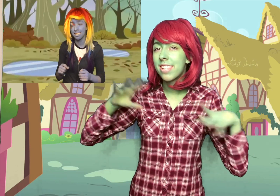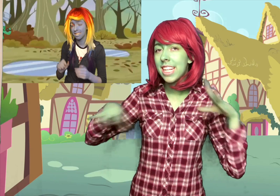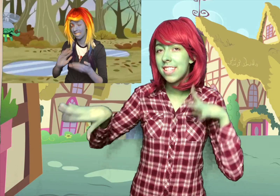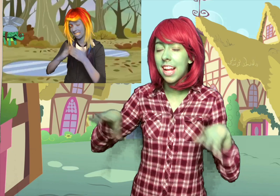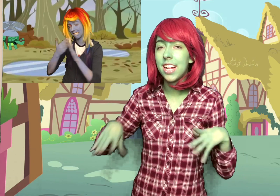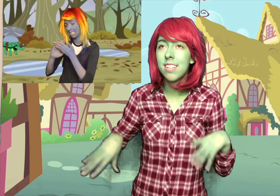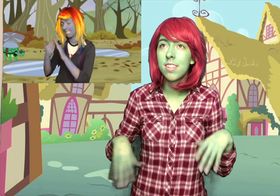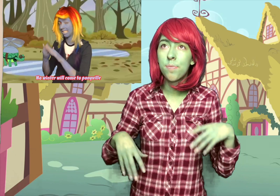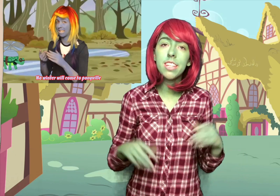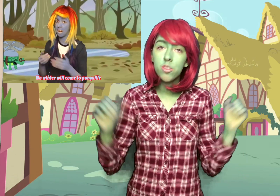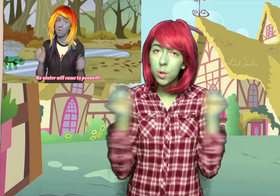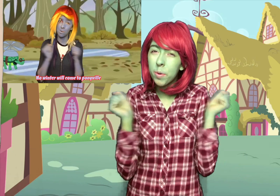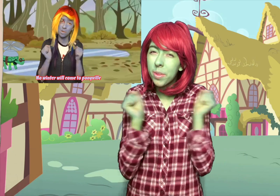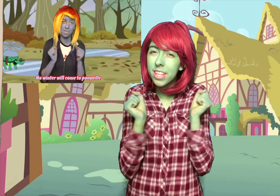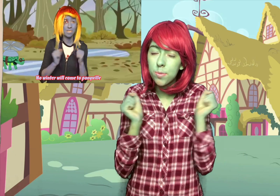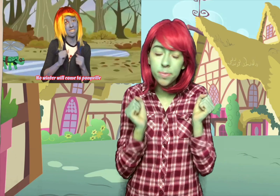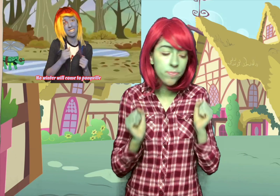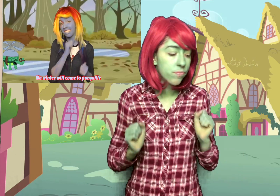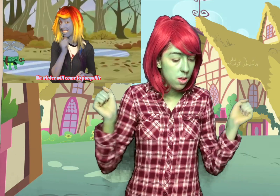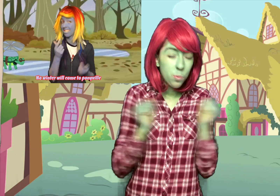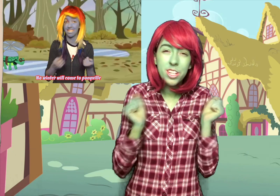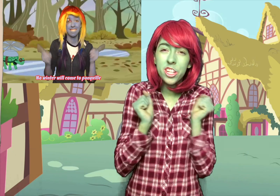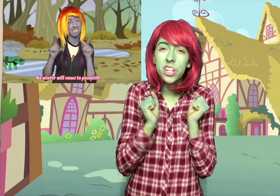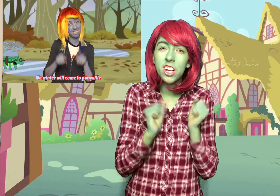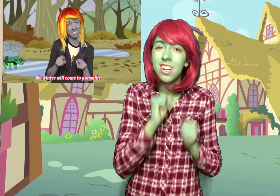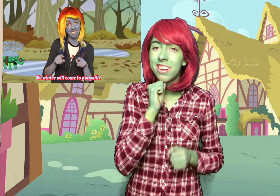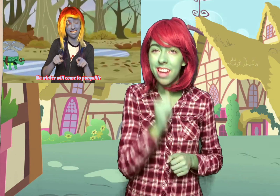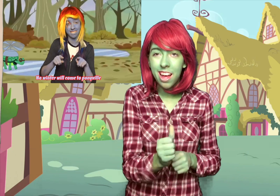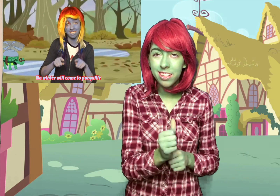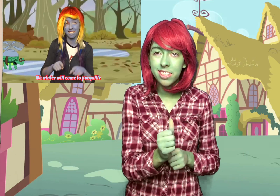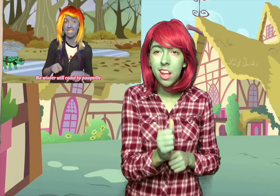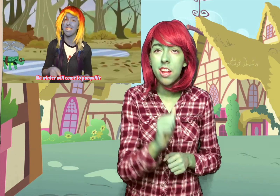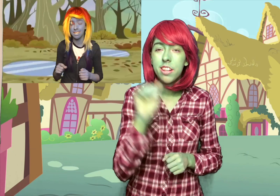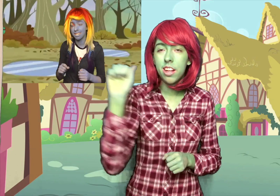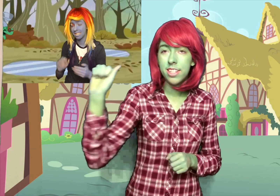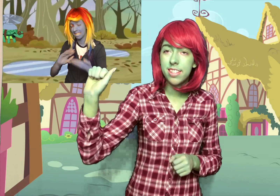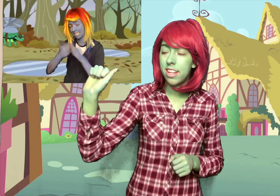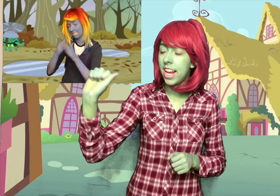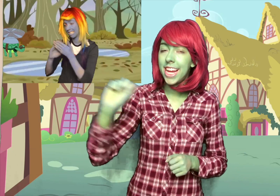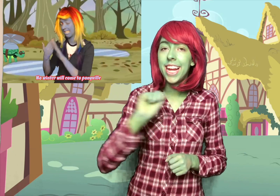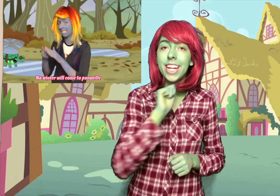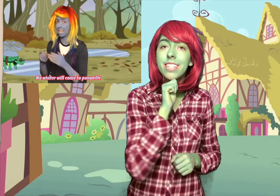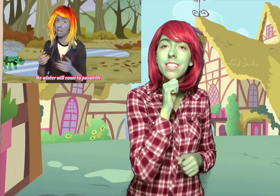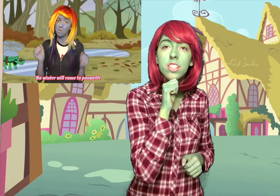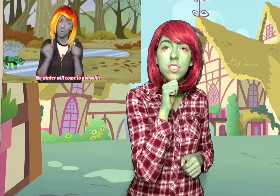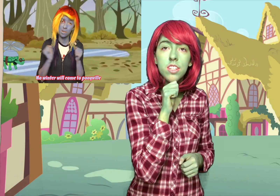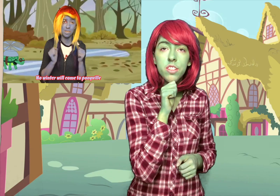SEE signs so i went with this one. WINTER NOT. NOT is an A hand starts under the